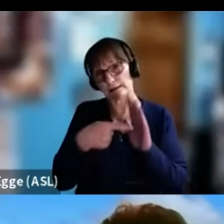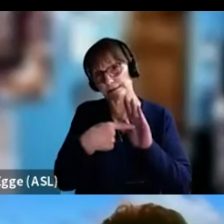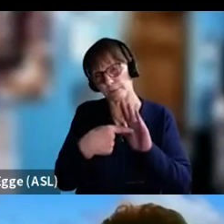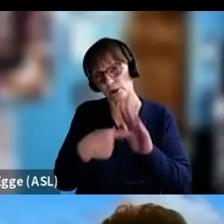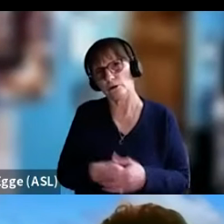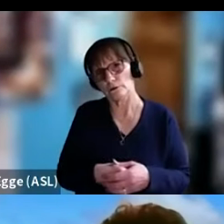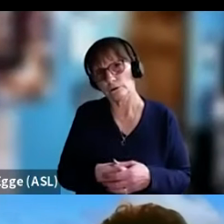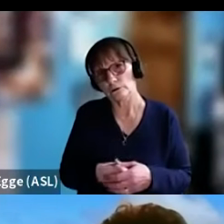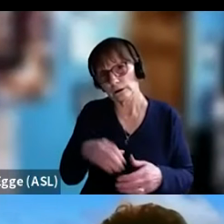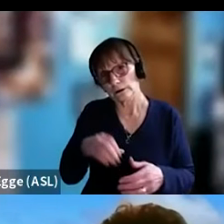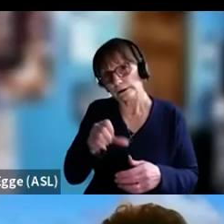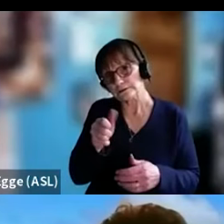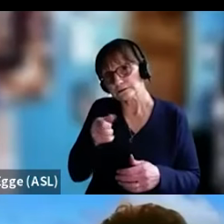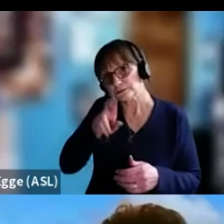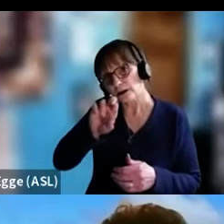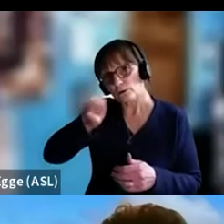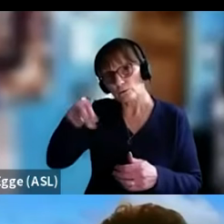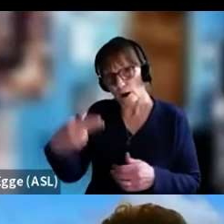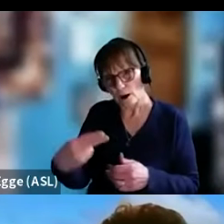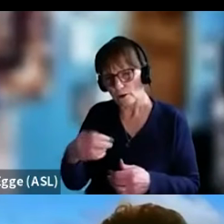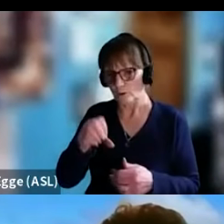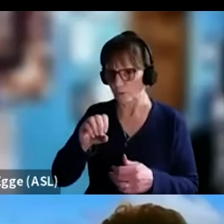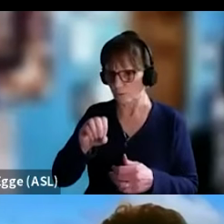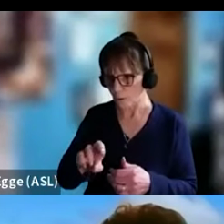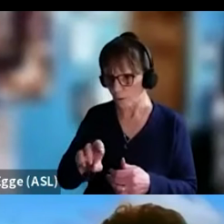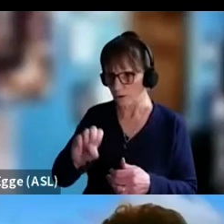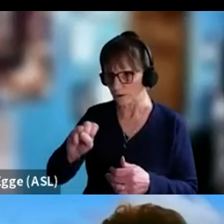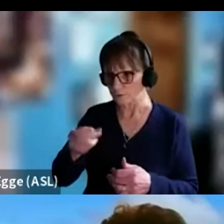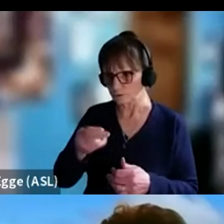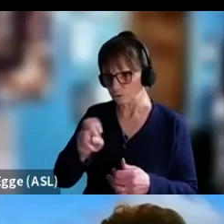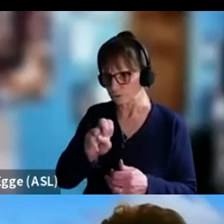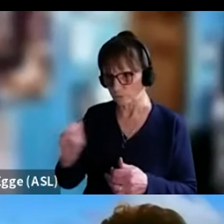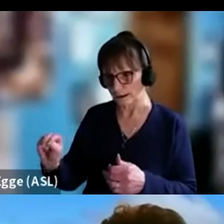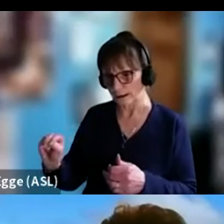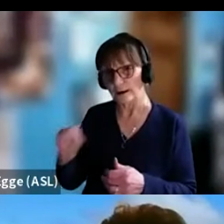Sarah or Shireen, thinking more on moving from direct service to really thinking more of systems.